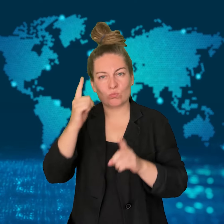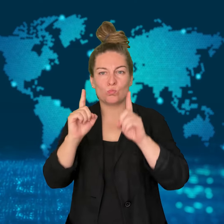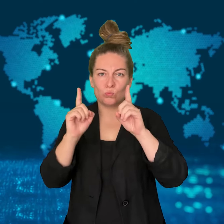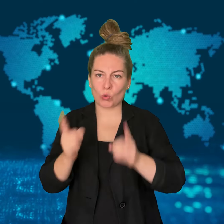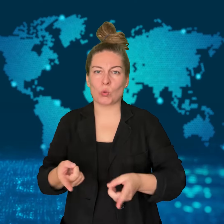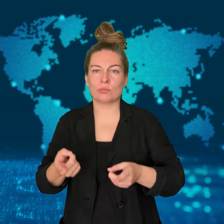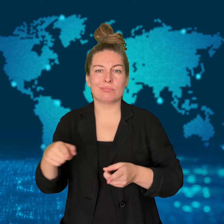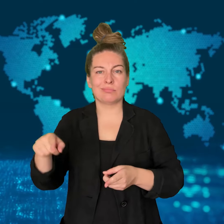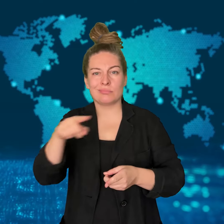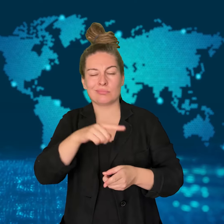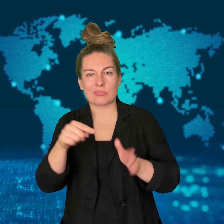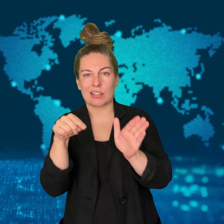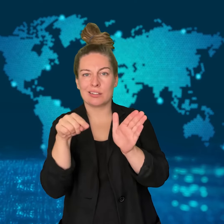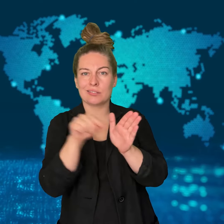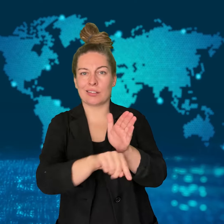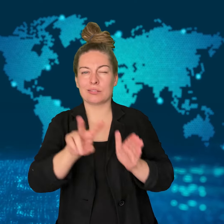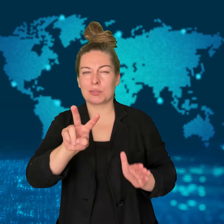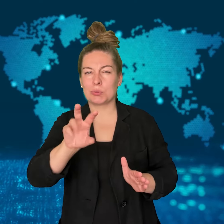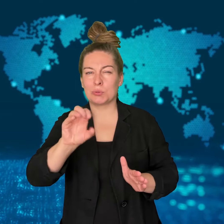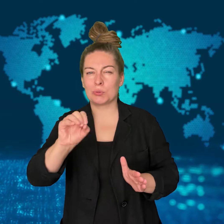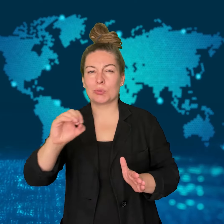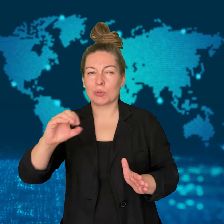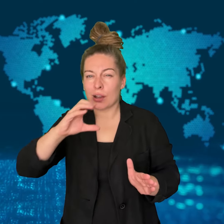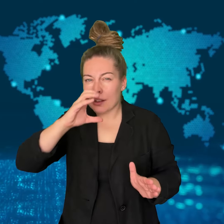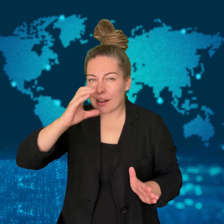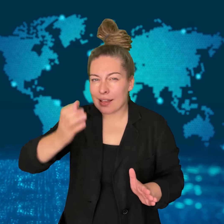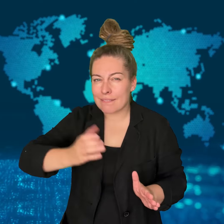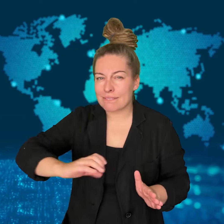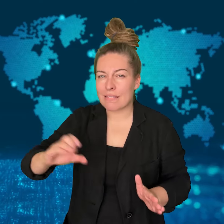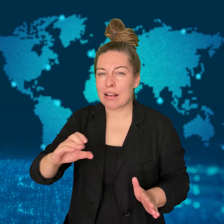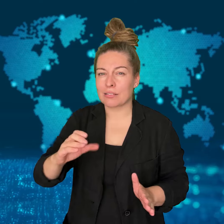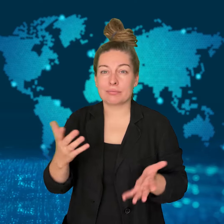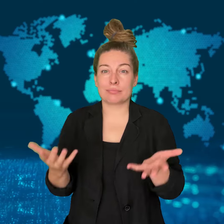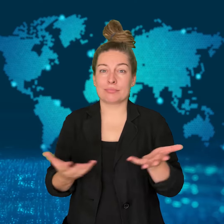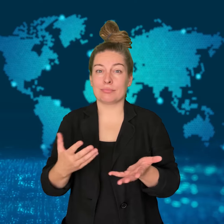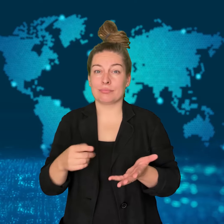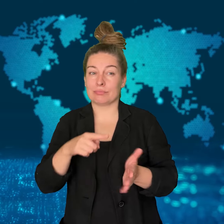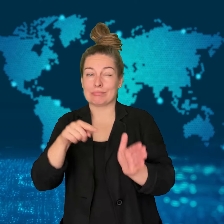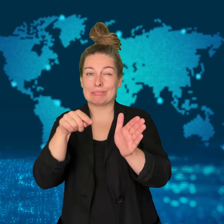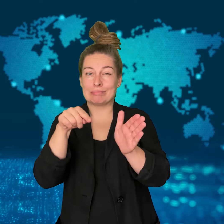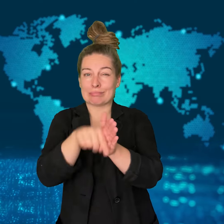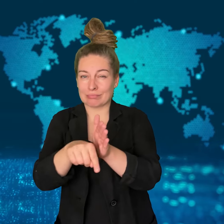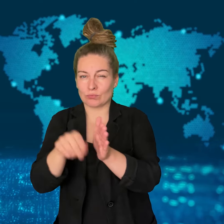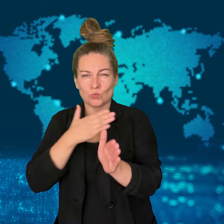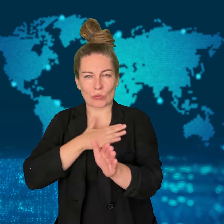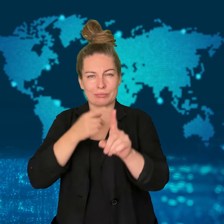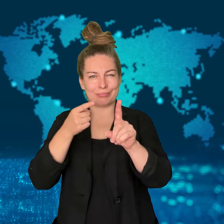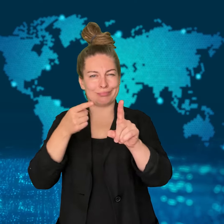as food and water shortages continue in the country.